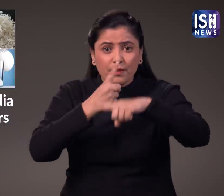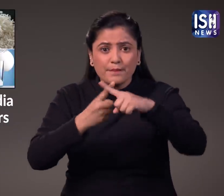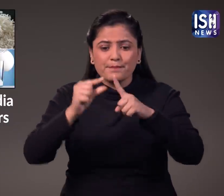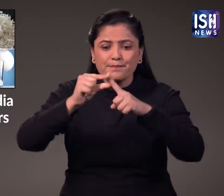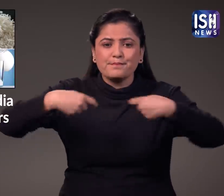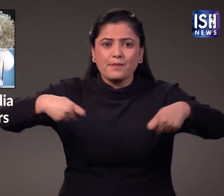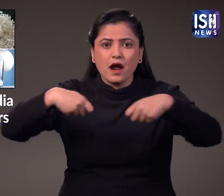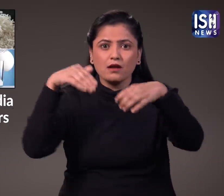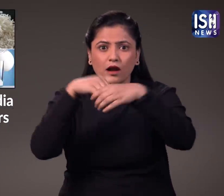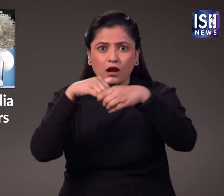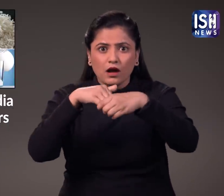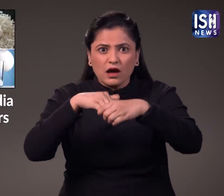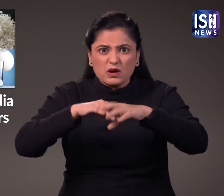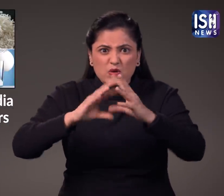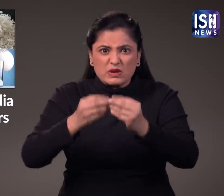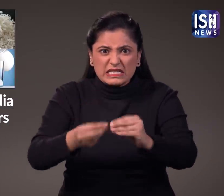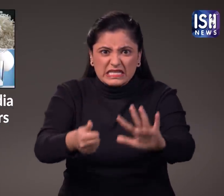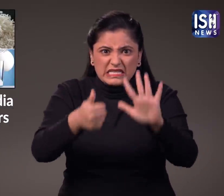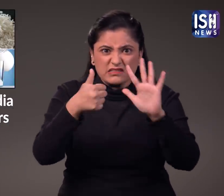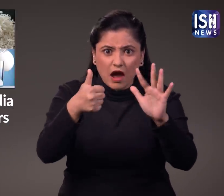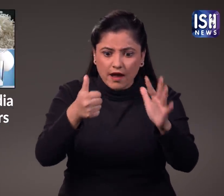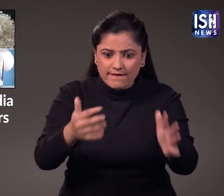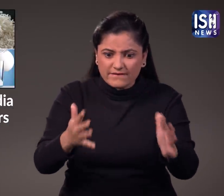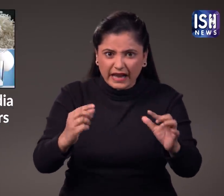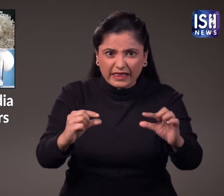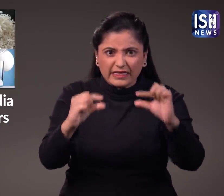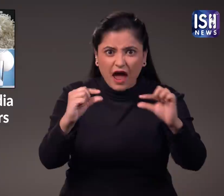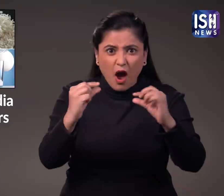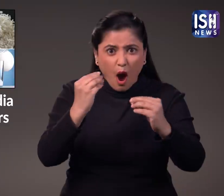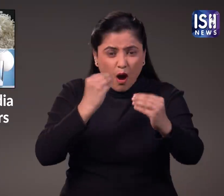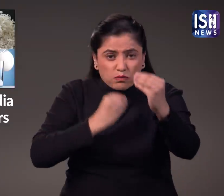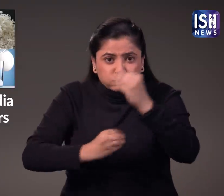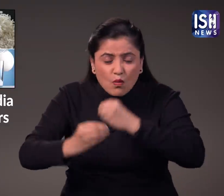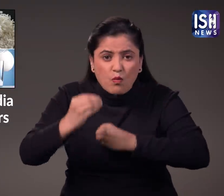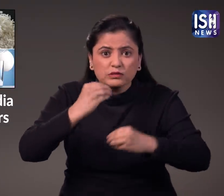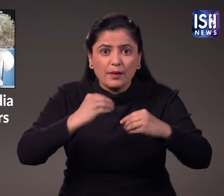6 thick parathas,